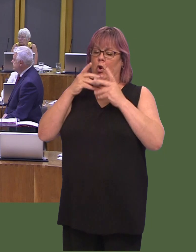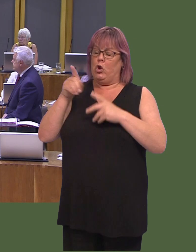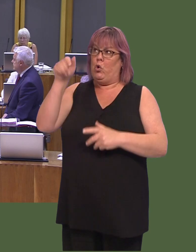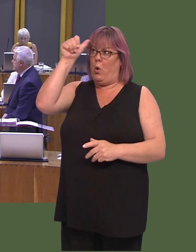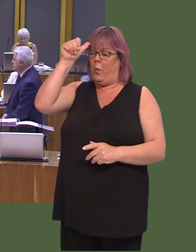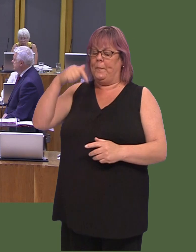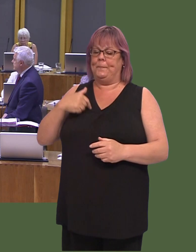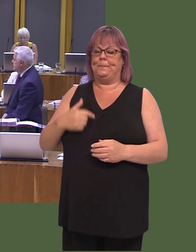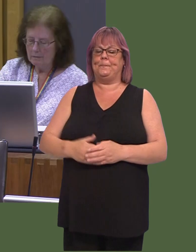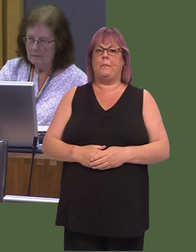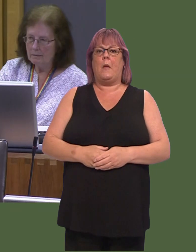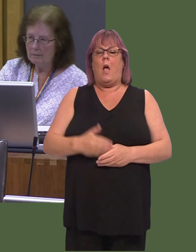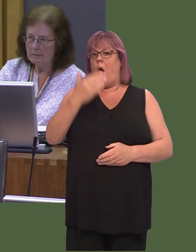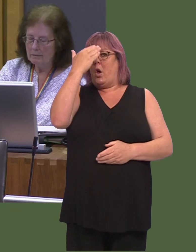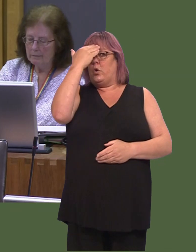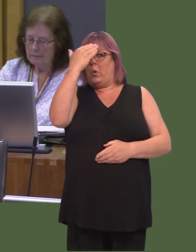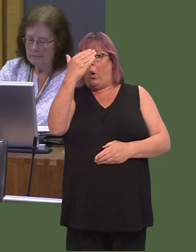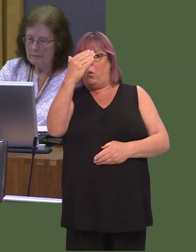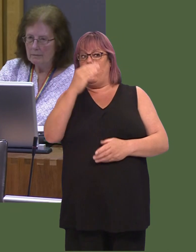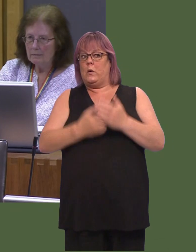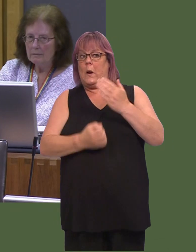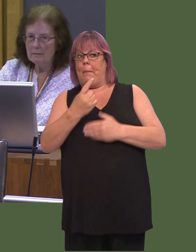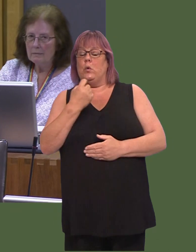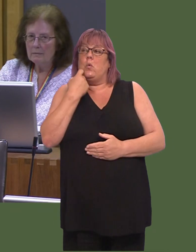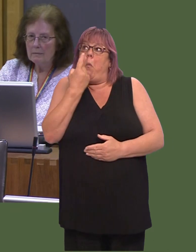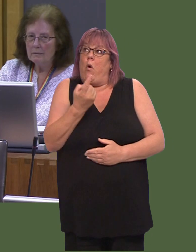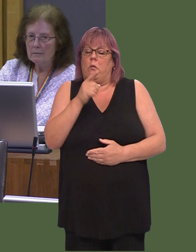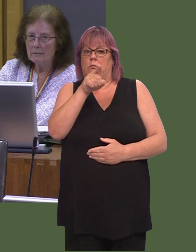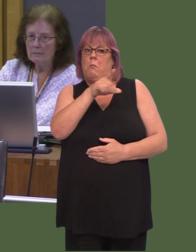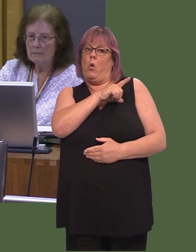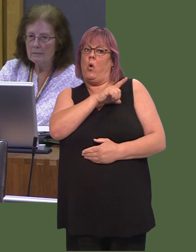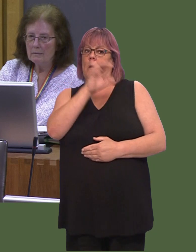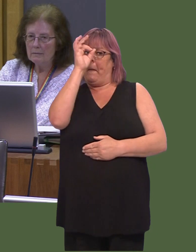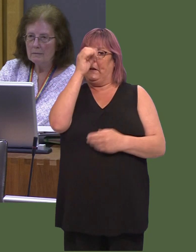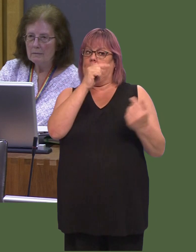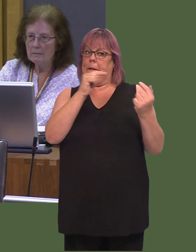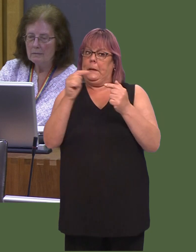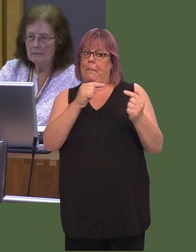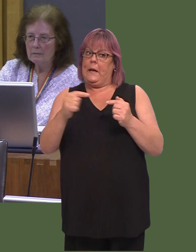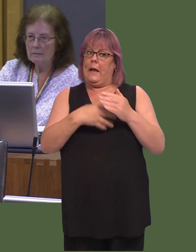Now, I don't want to pre-empt the committee debate tomorrow, because it wouldn't be possible